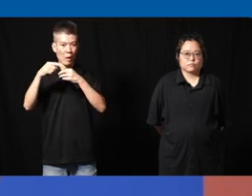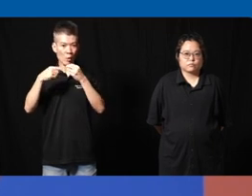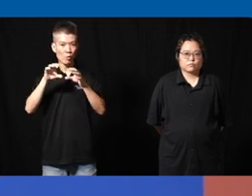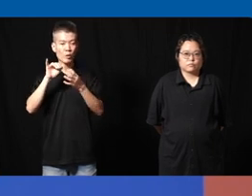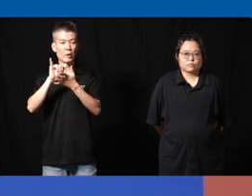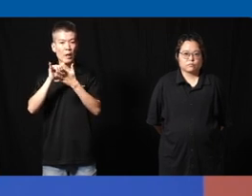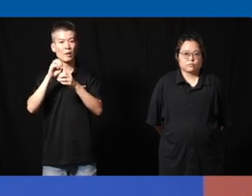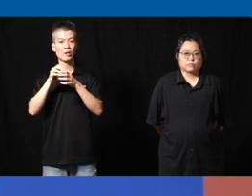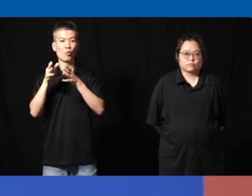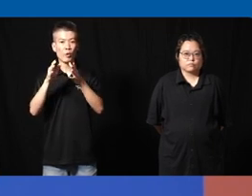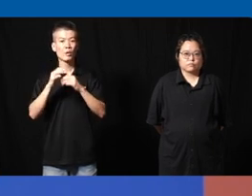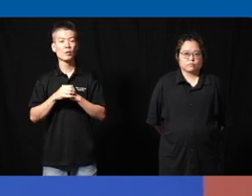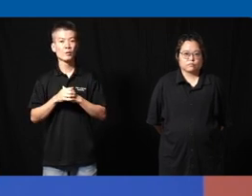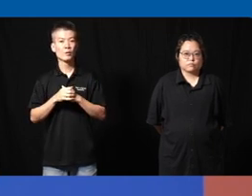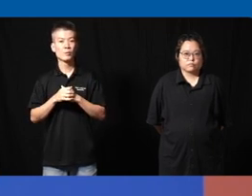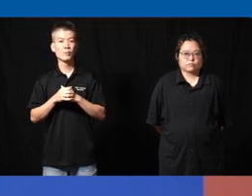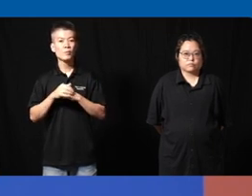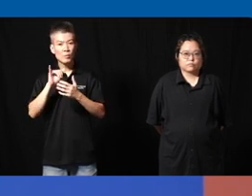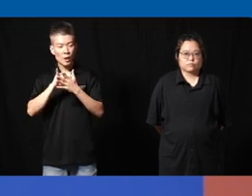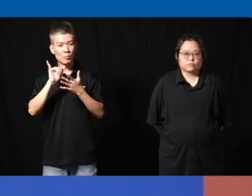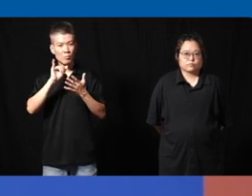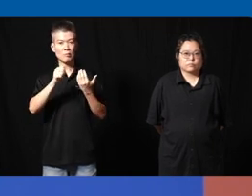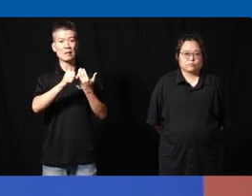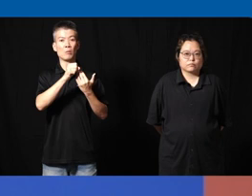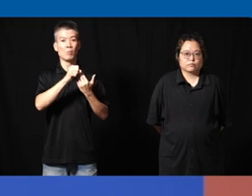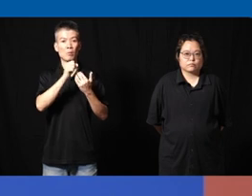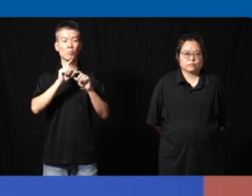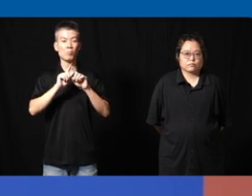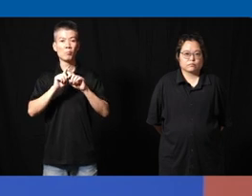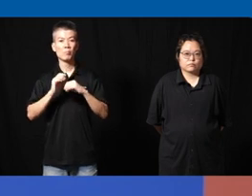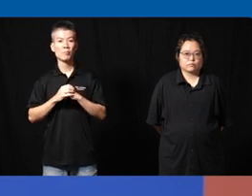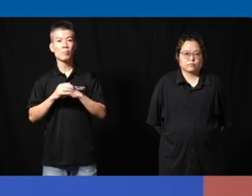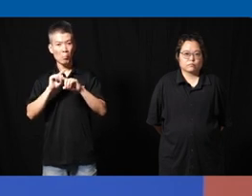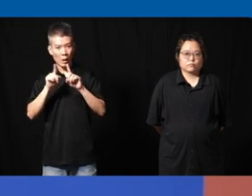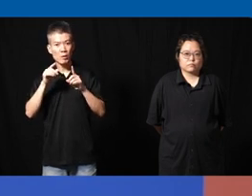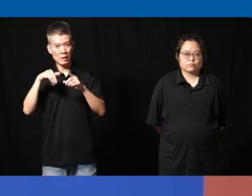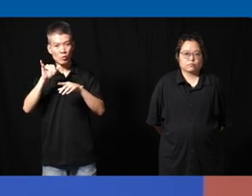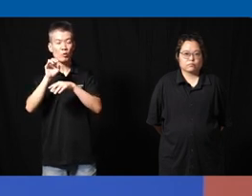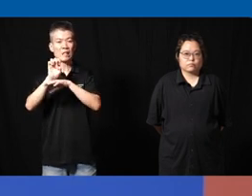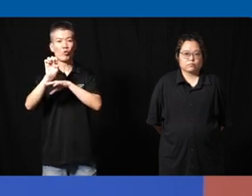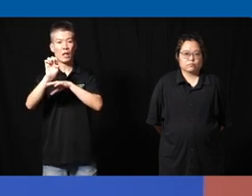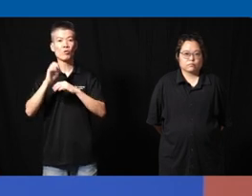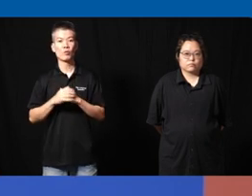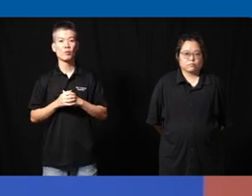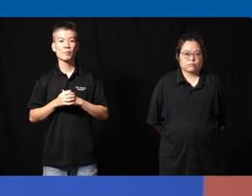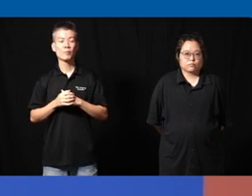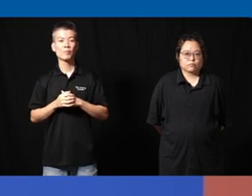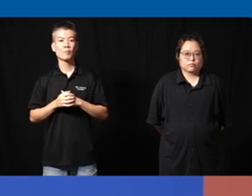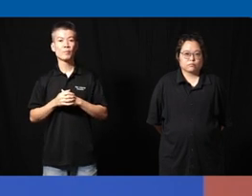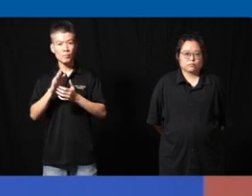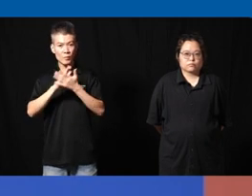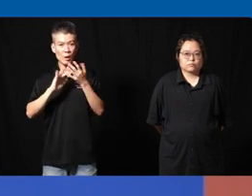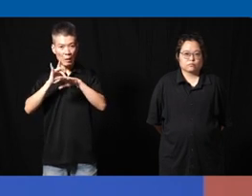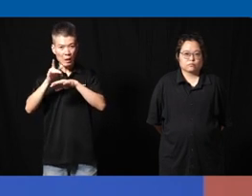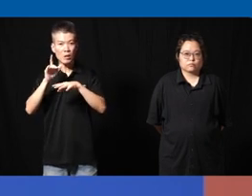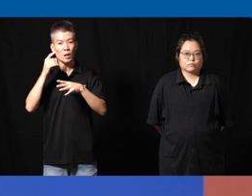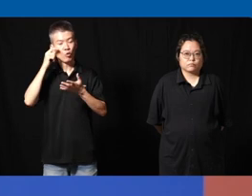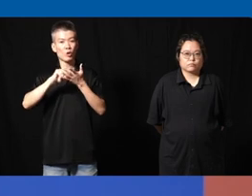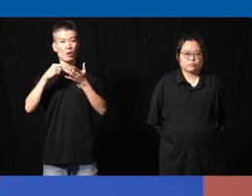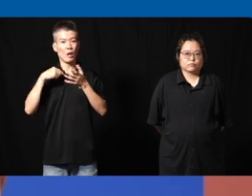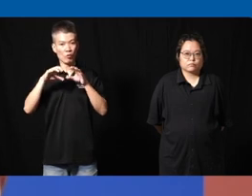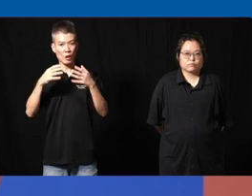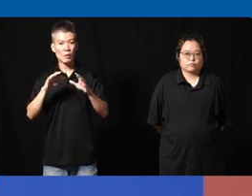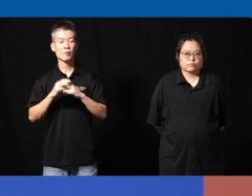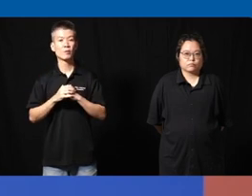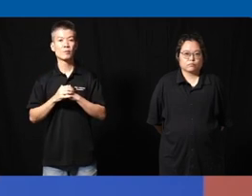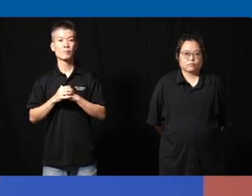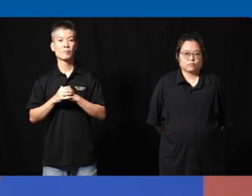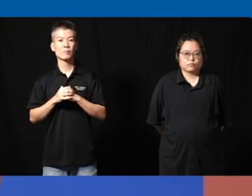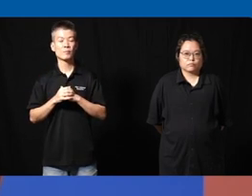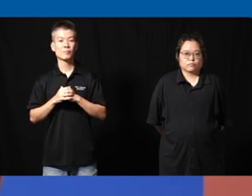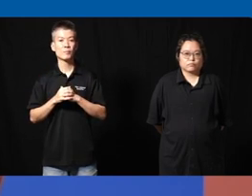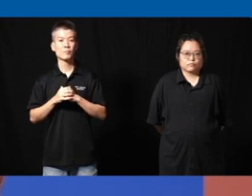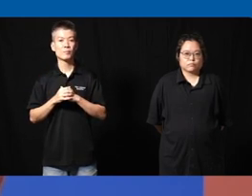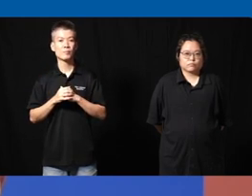that in a way that is simple but yet effective um some earlier research that I have done suggests or